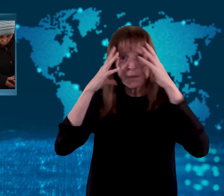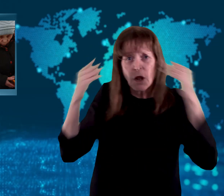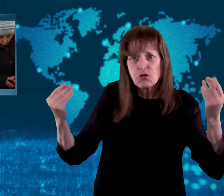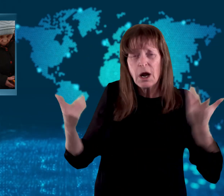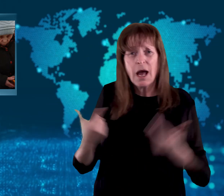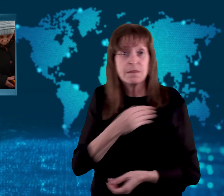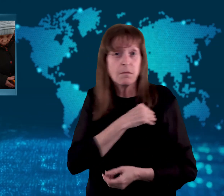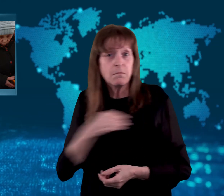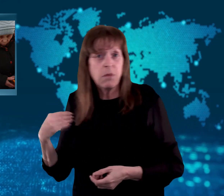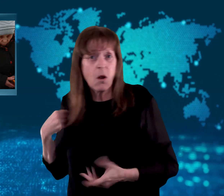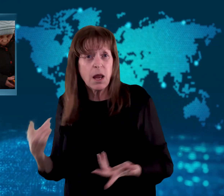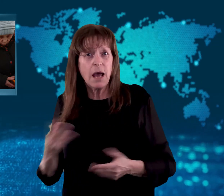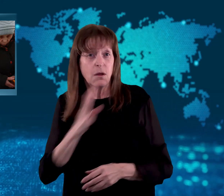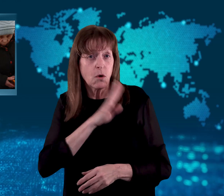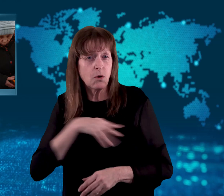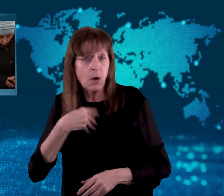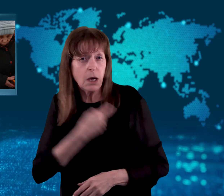Croatia and Italy.